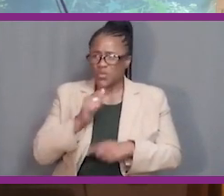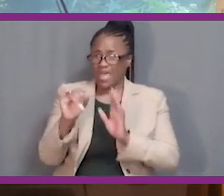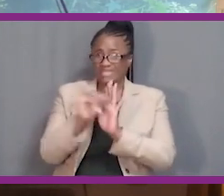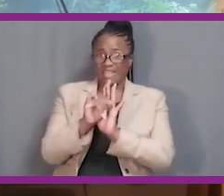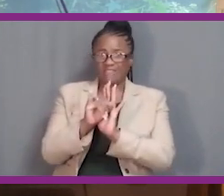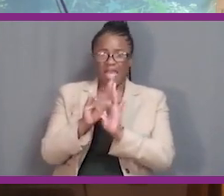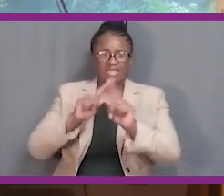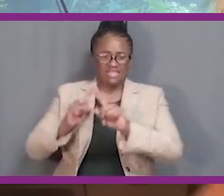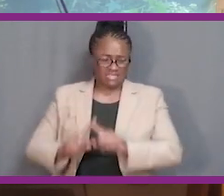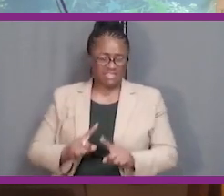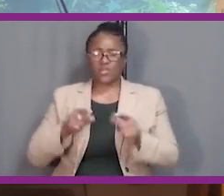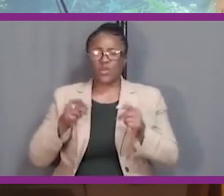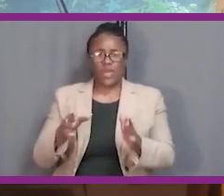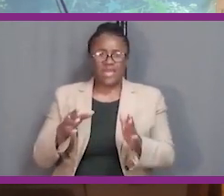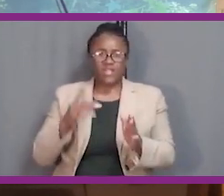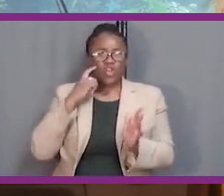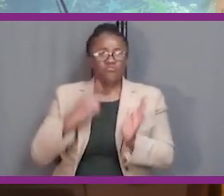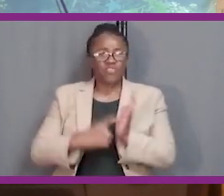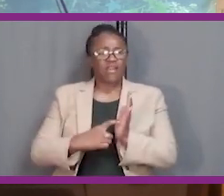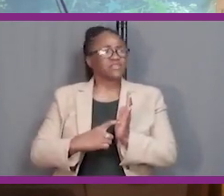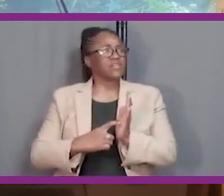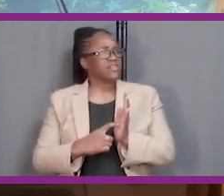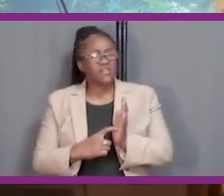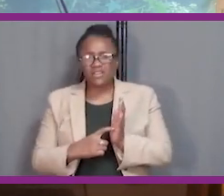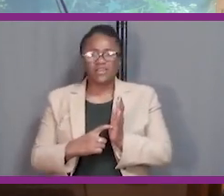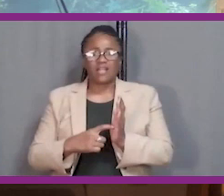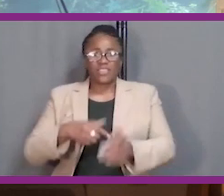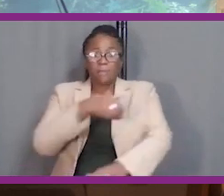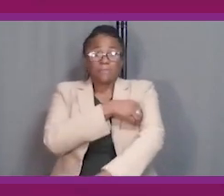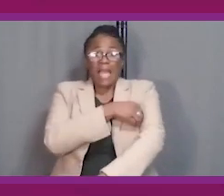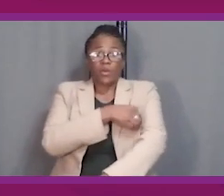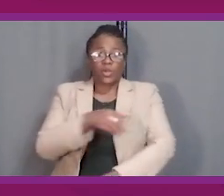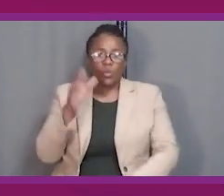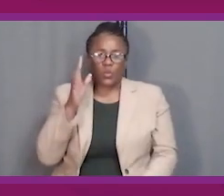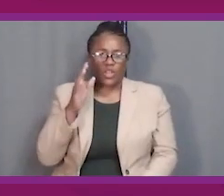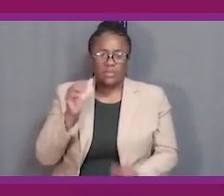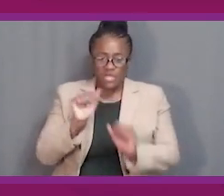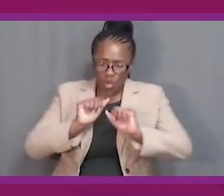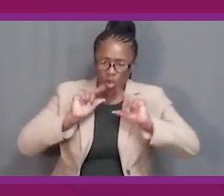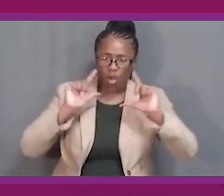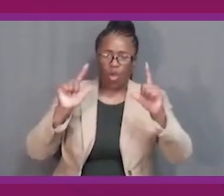be in all of us joining together even within our own movement, because historically that hasn't